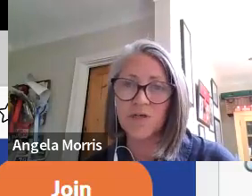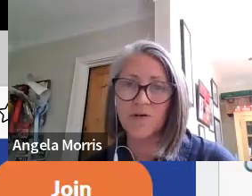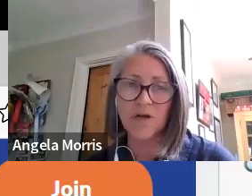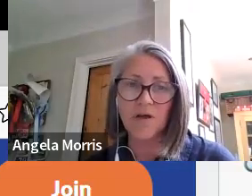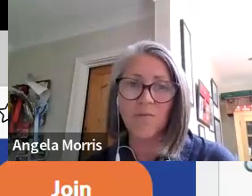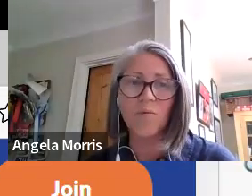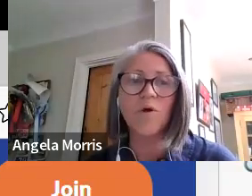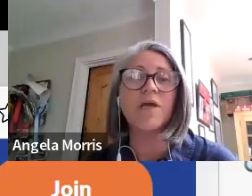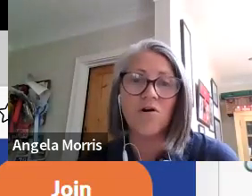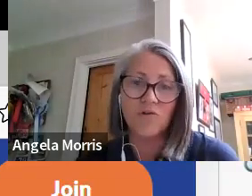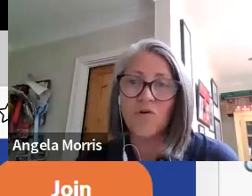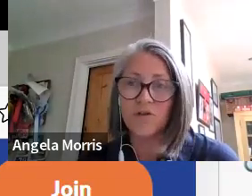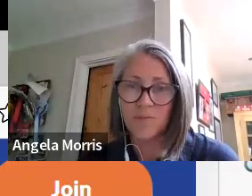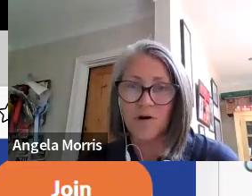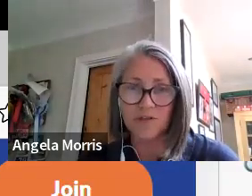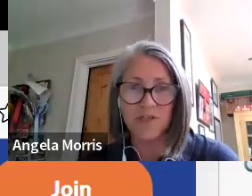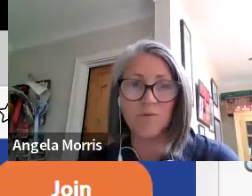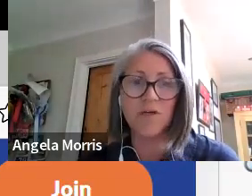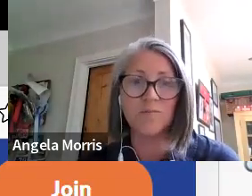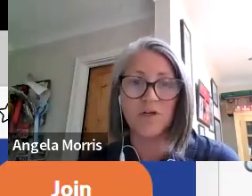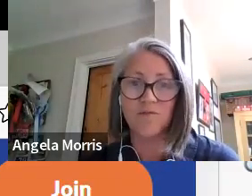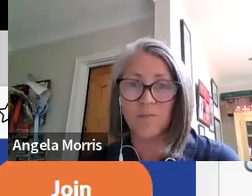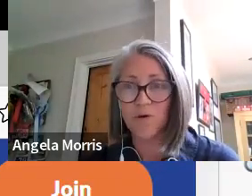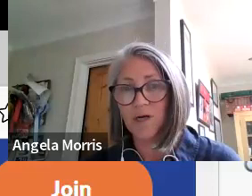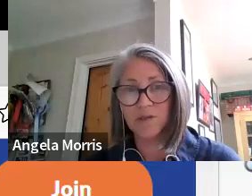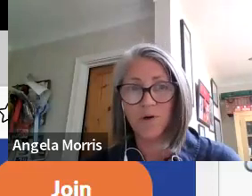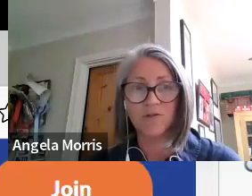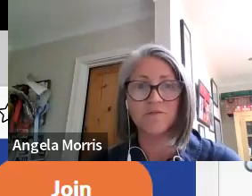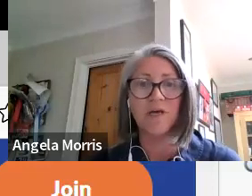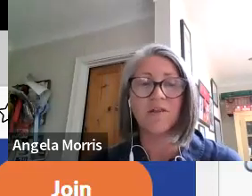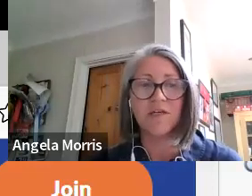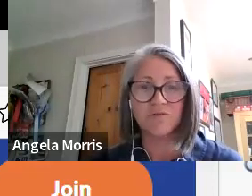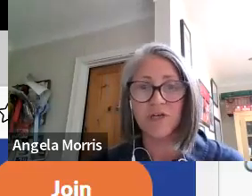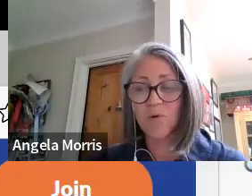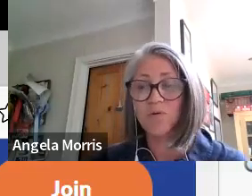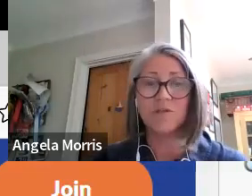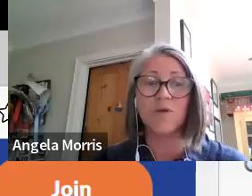we are not part of this, we can observe it, but we're not actually part of it. I think it's really important that we